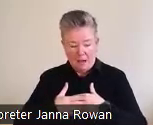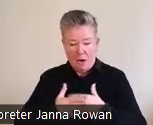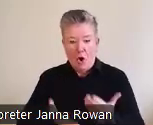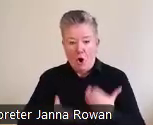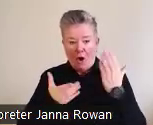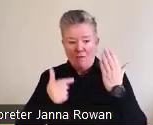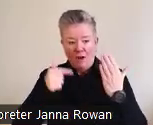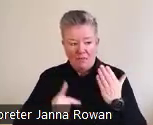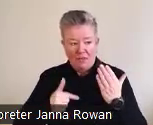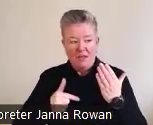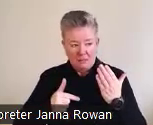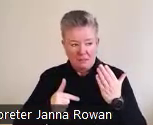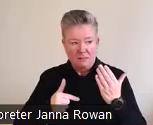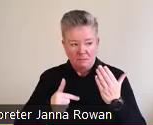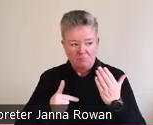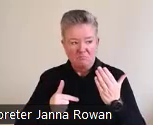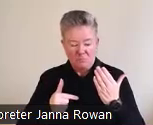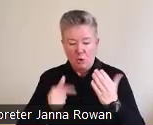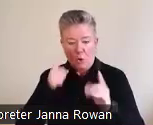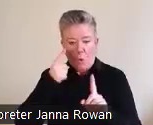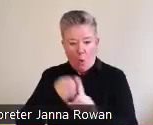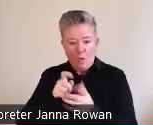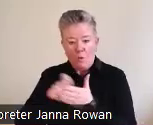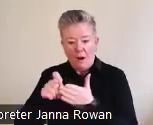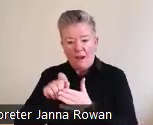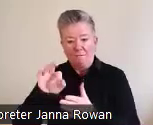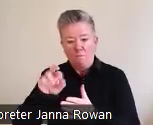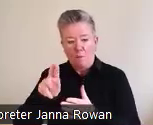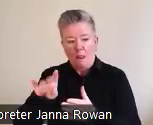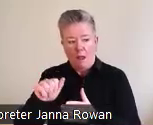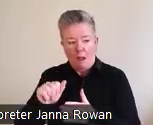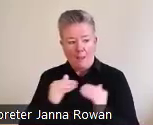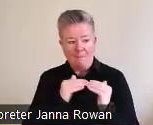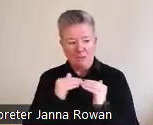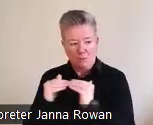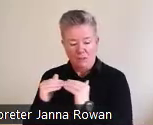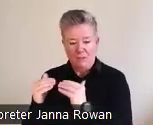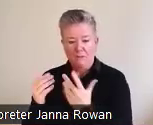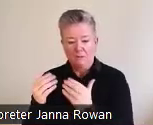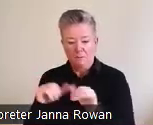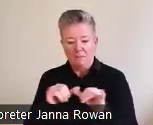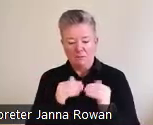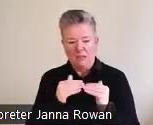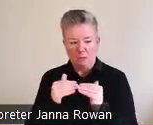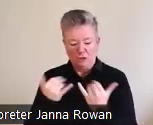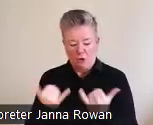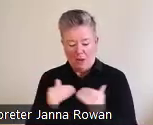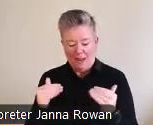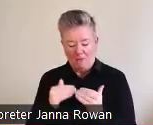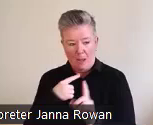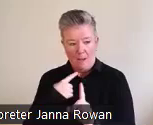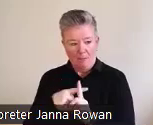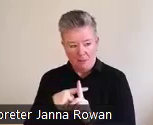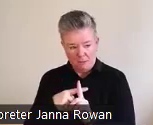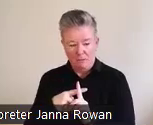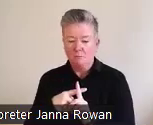goal-writing formula that measurability equals current level plus the set or set of skills--